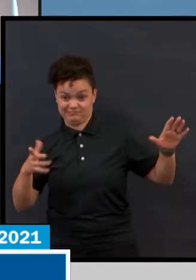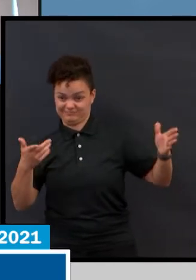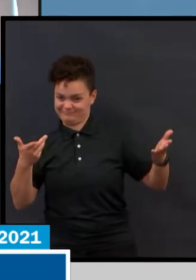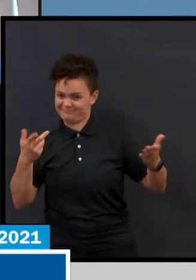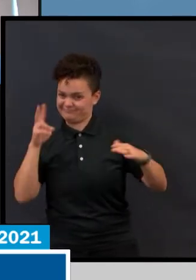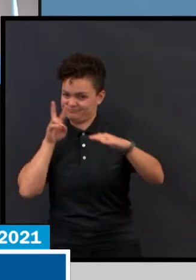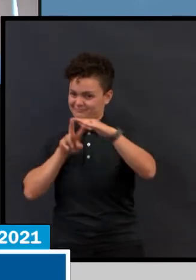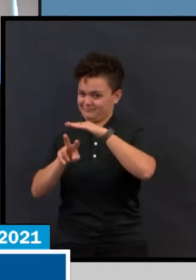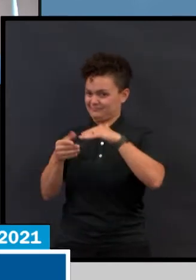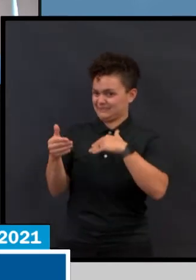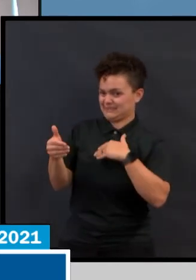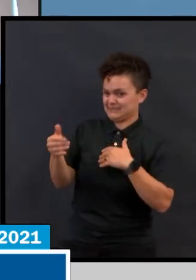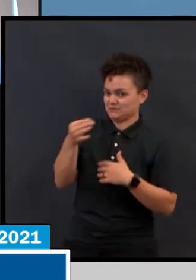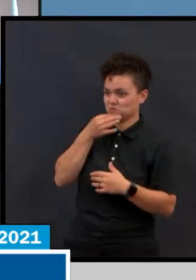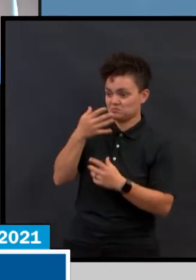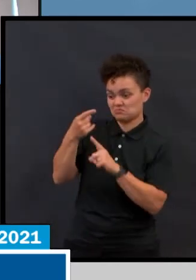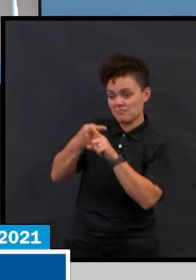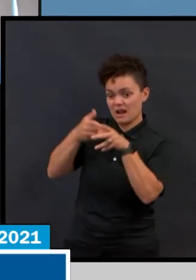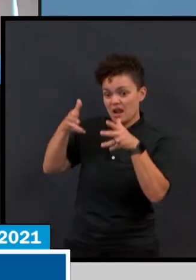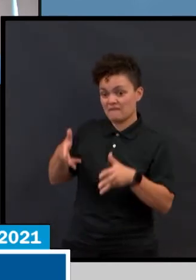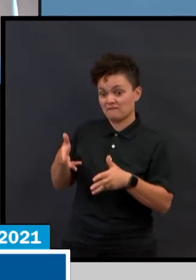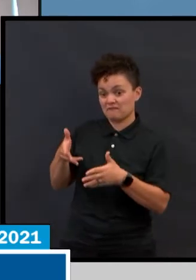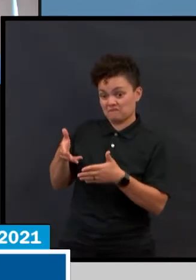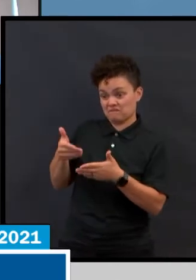we could see that very thing happen again the delta variant